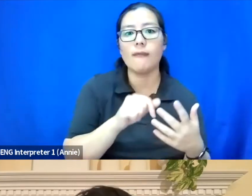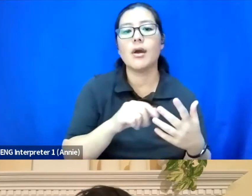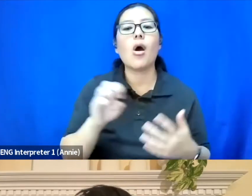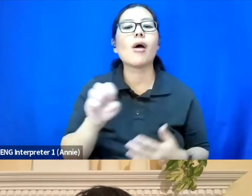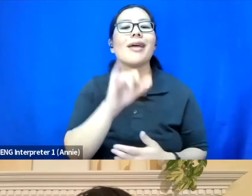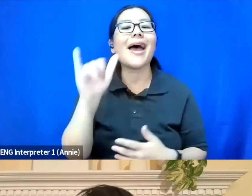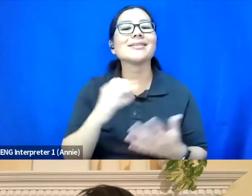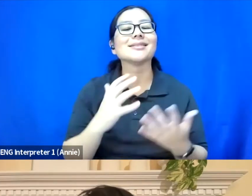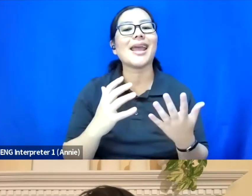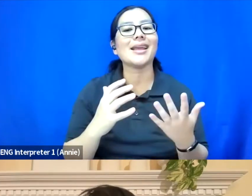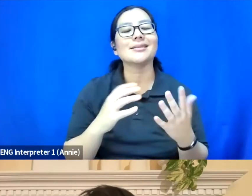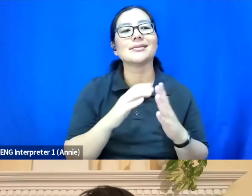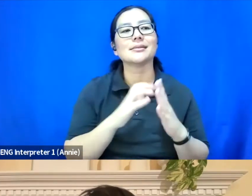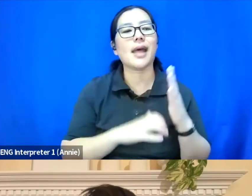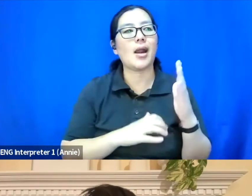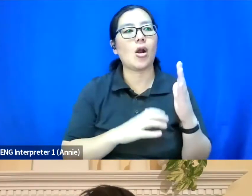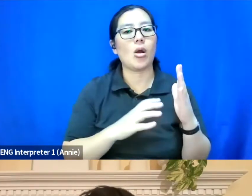It's very much in this book.